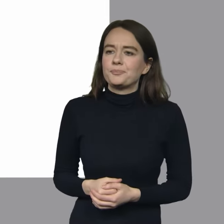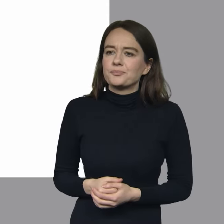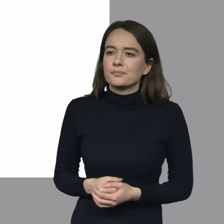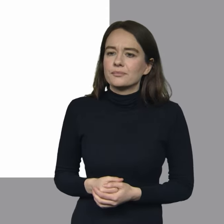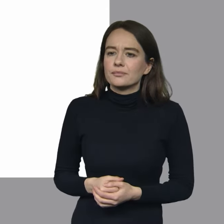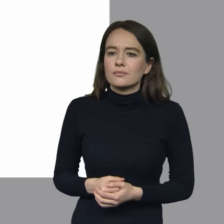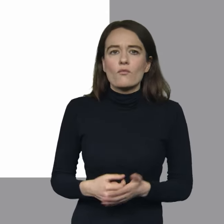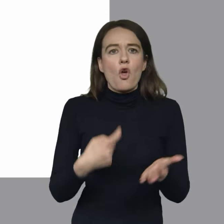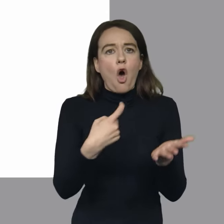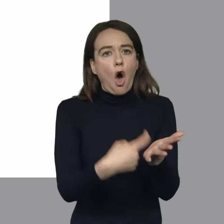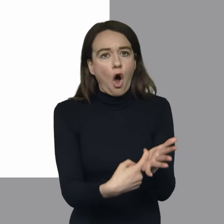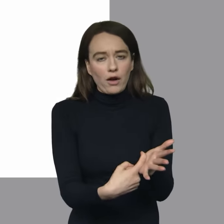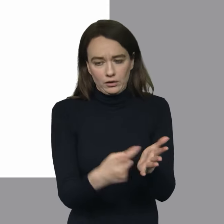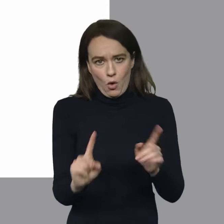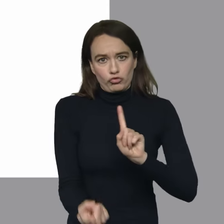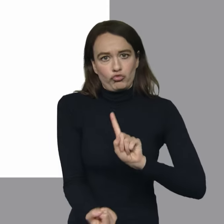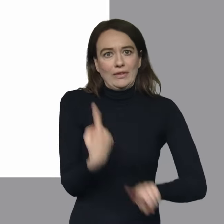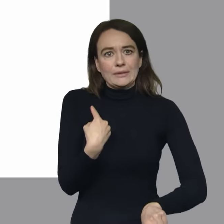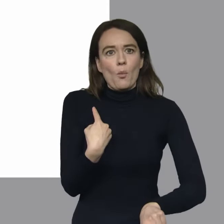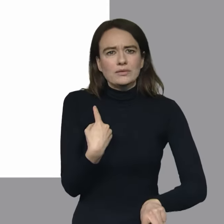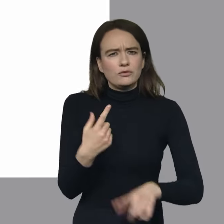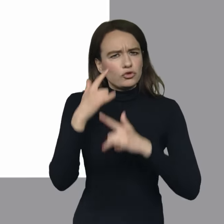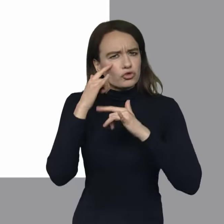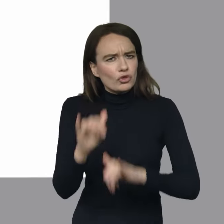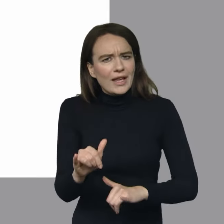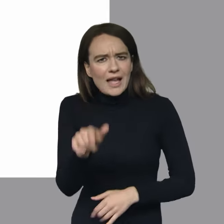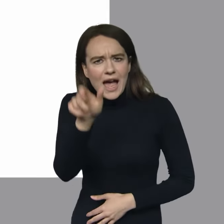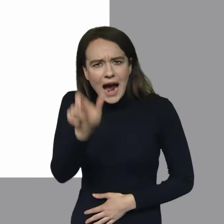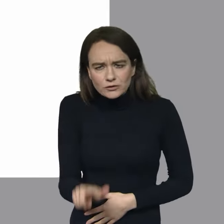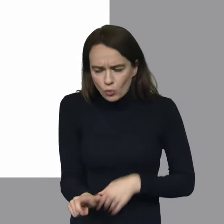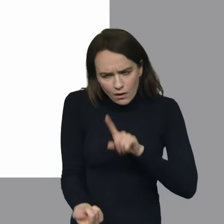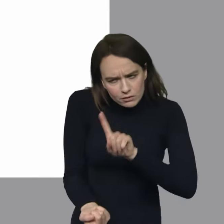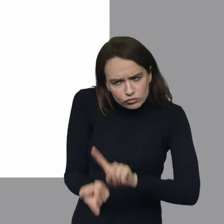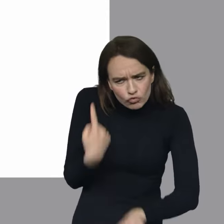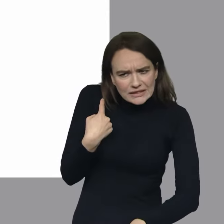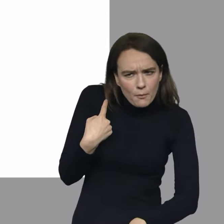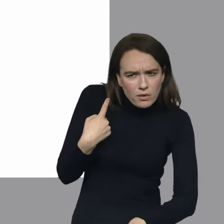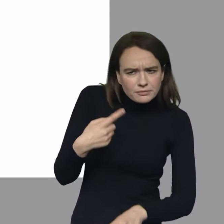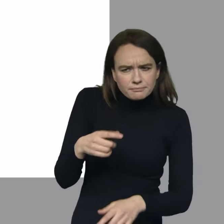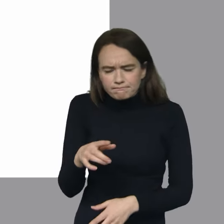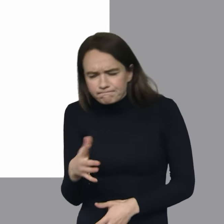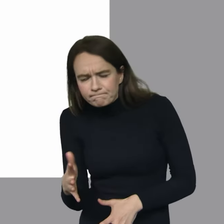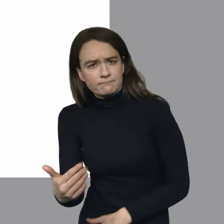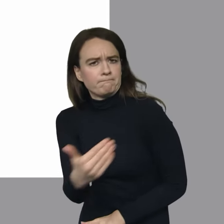R is for response Check your casualties response levels. Ask questions and gently tap the shoulders.